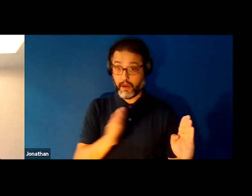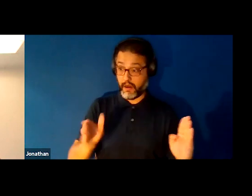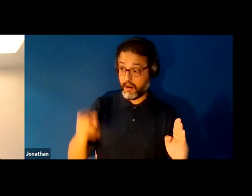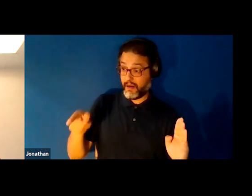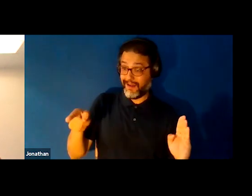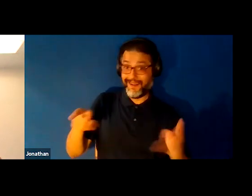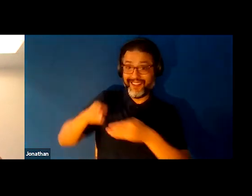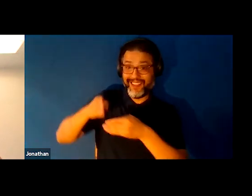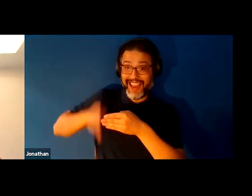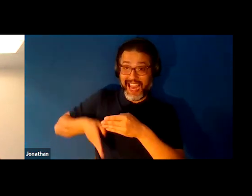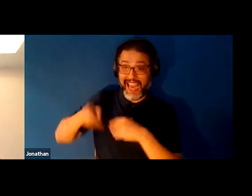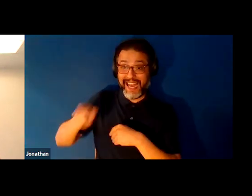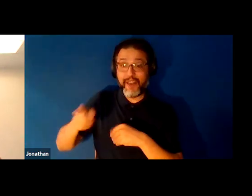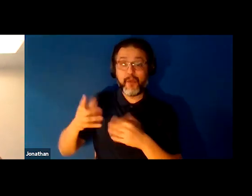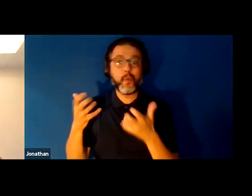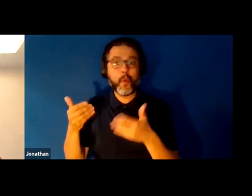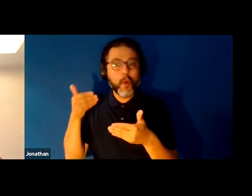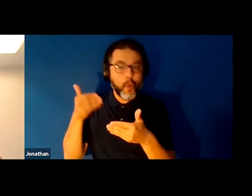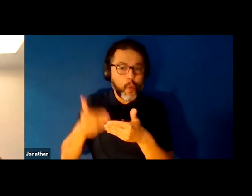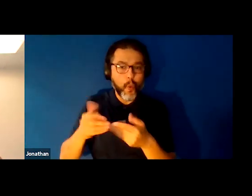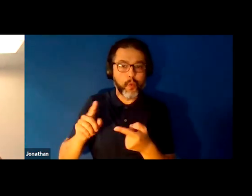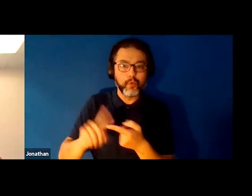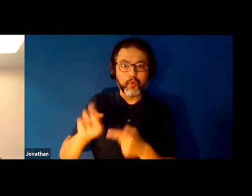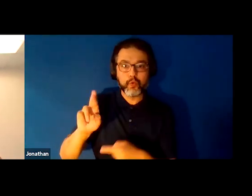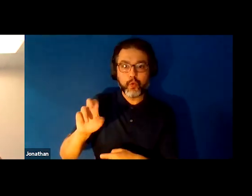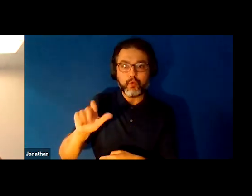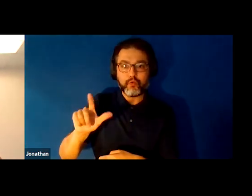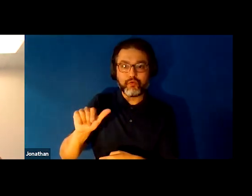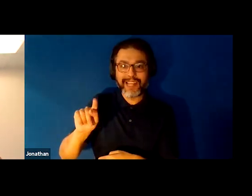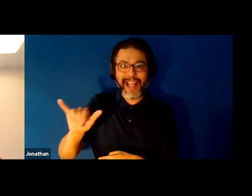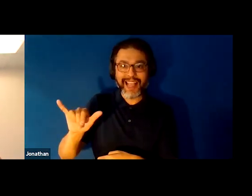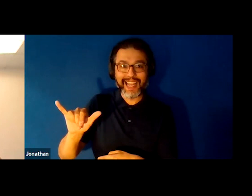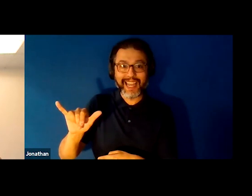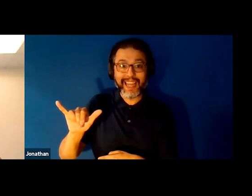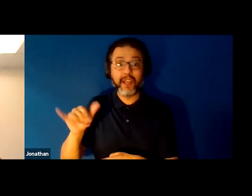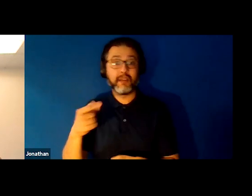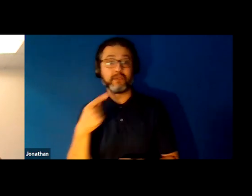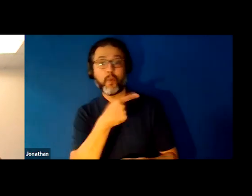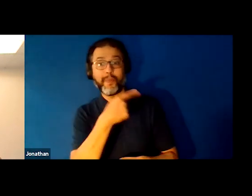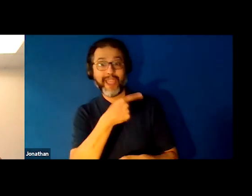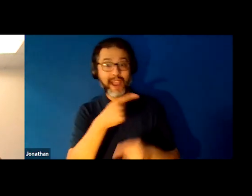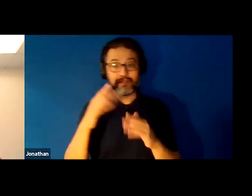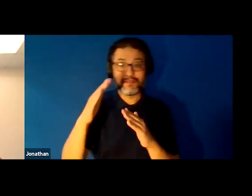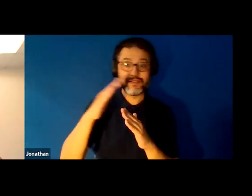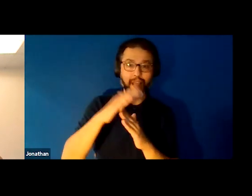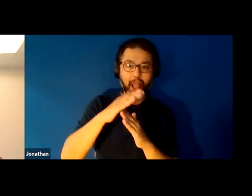So, the top rendering is a drawing that we did and developed probably 10 different options.